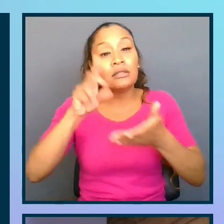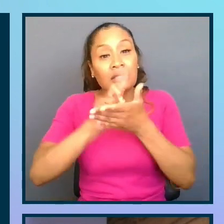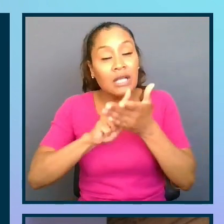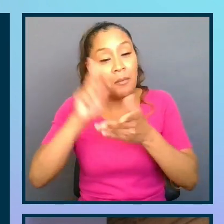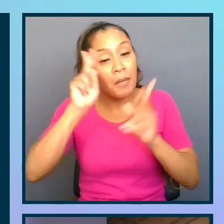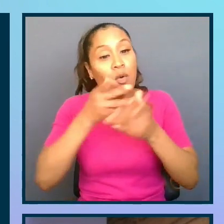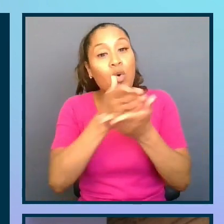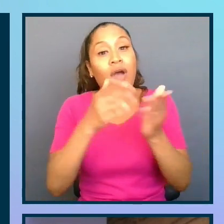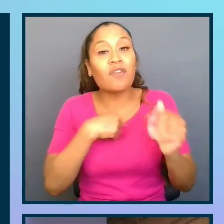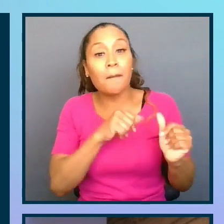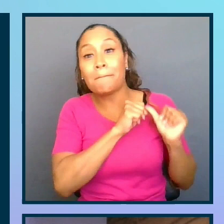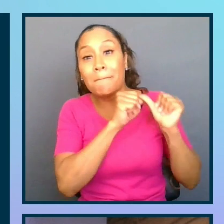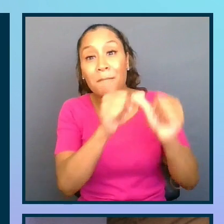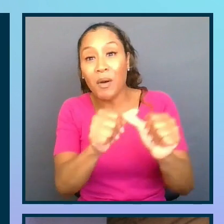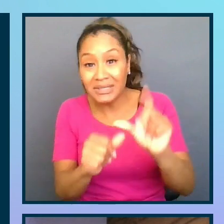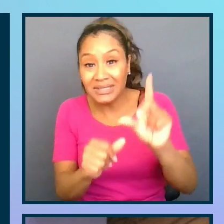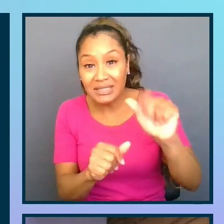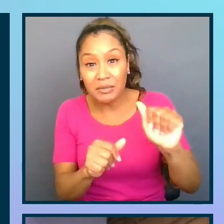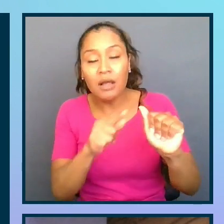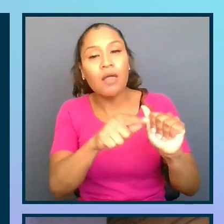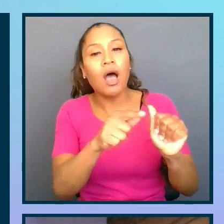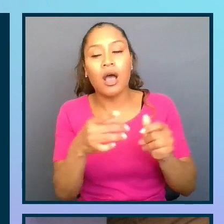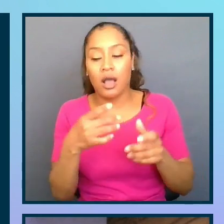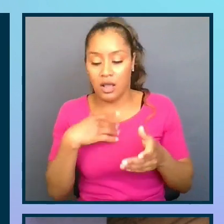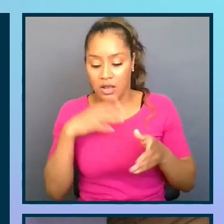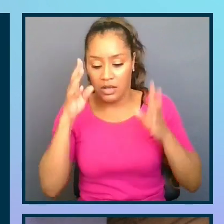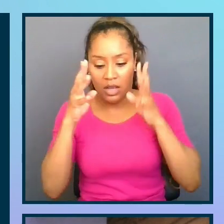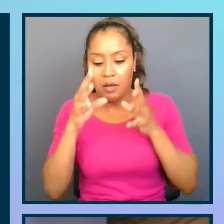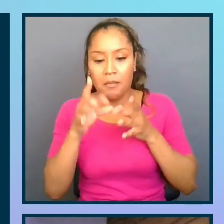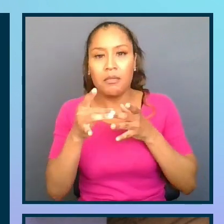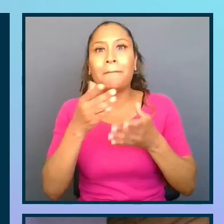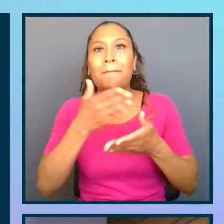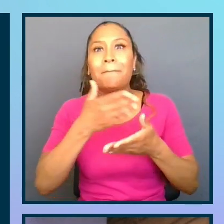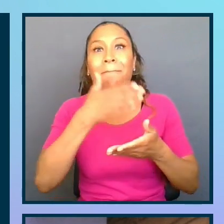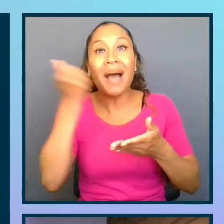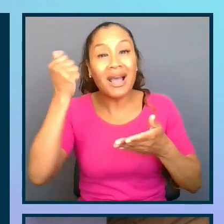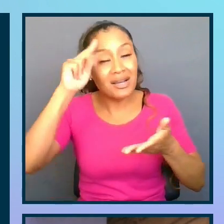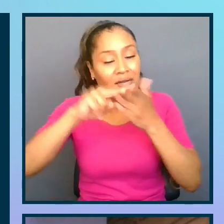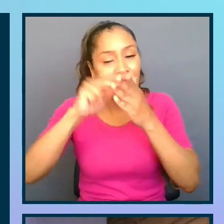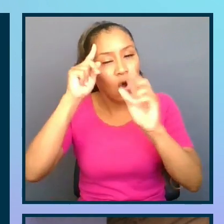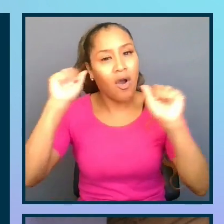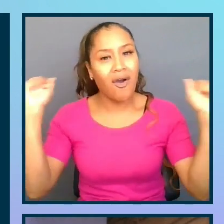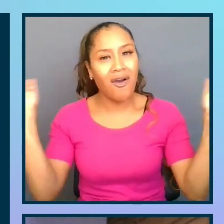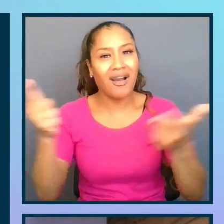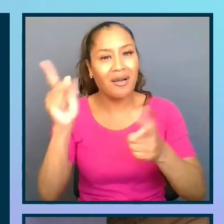actually leads to designs that benefit people universally. So how do we do this?